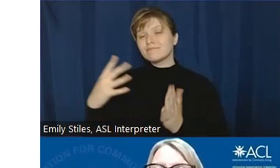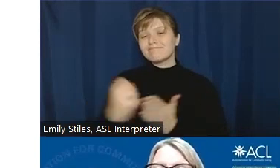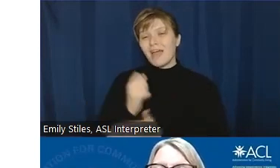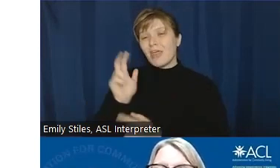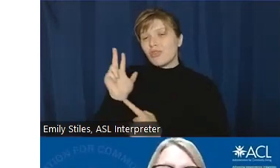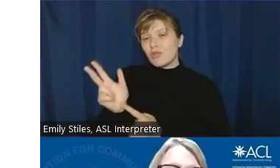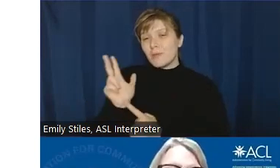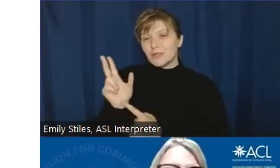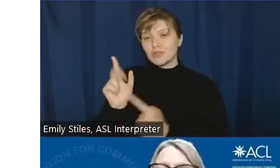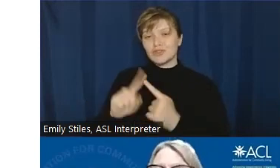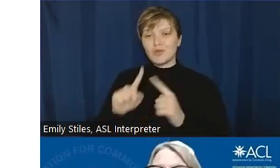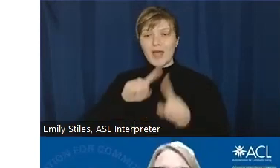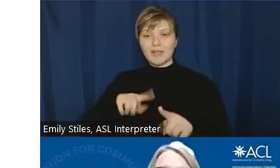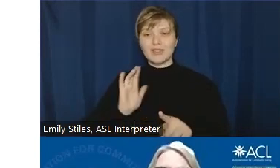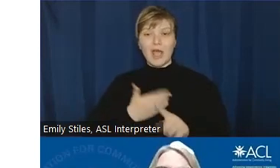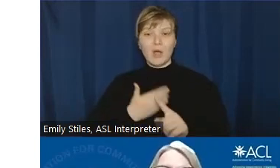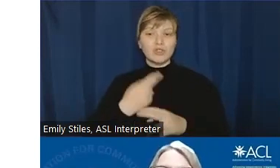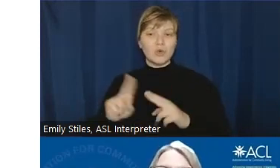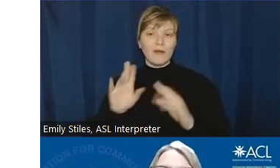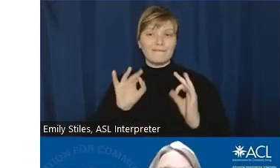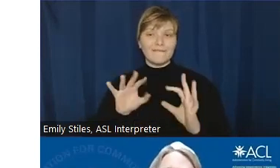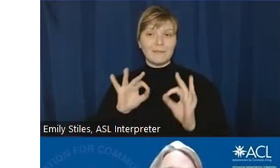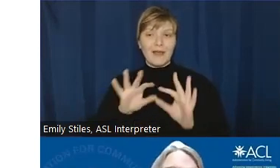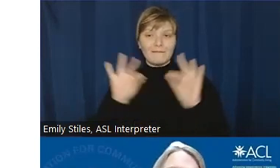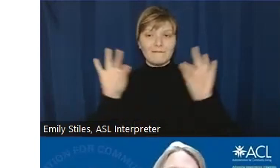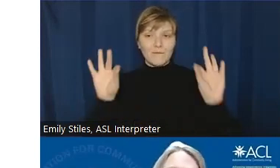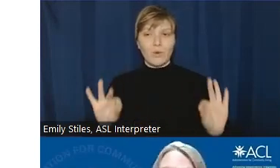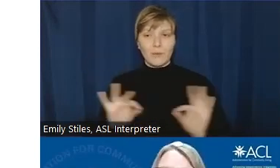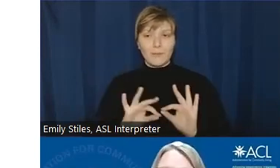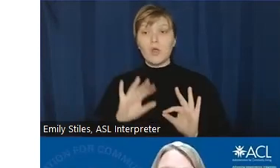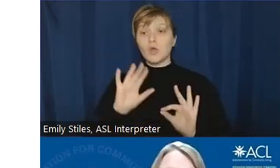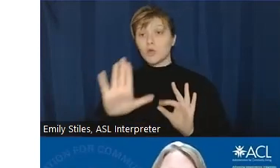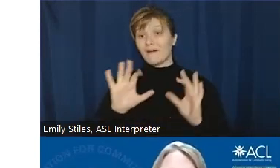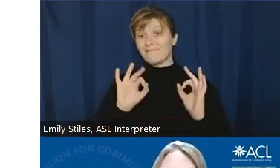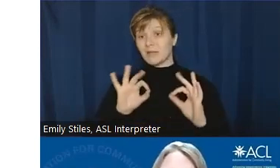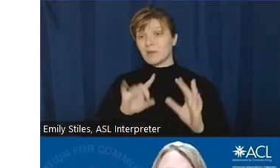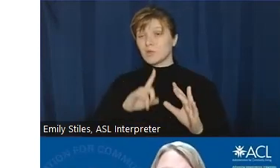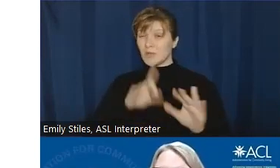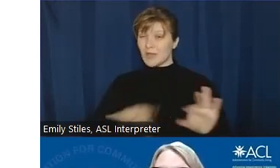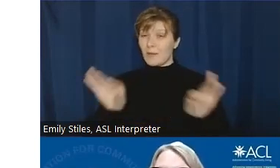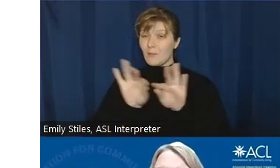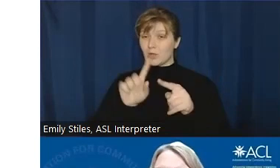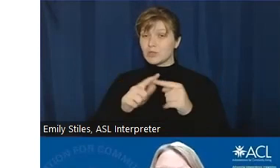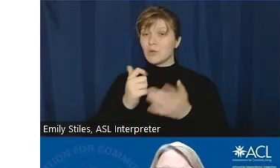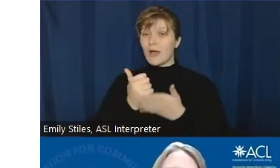our short feedback form. Your feedback is really important in helping us improve these